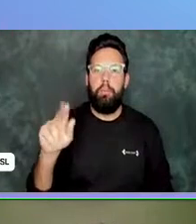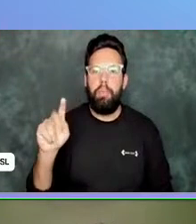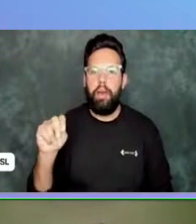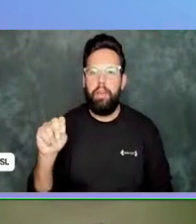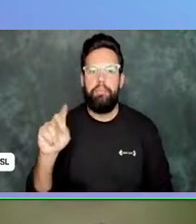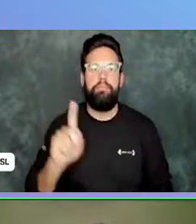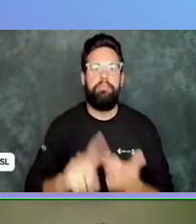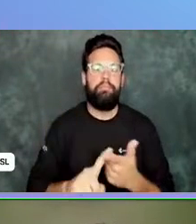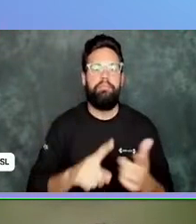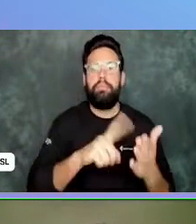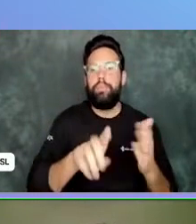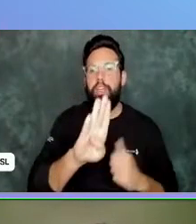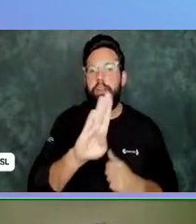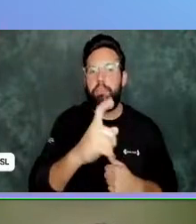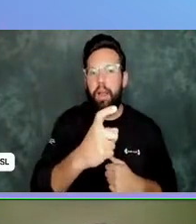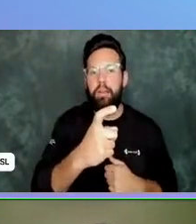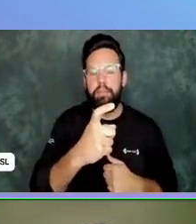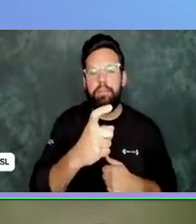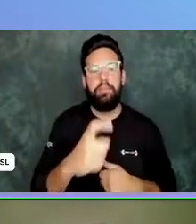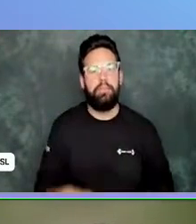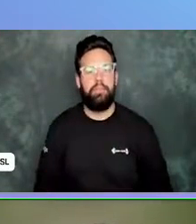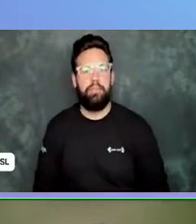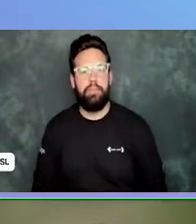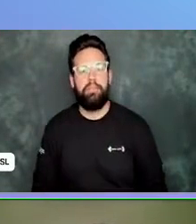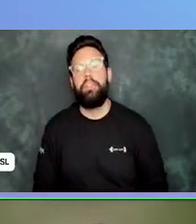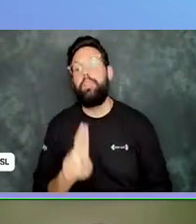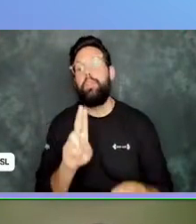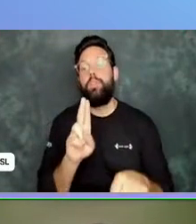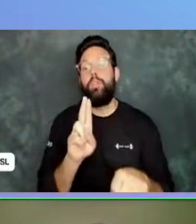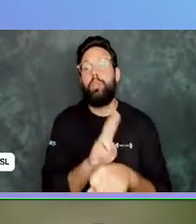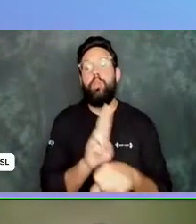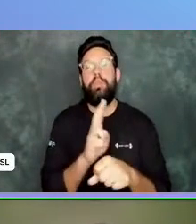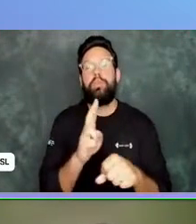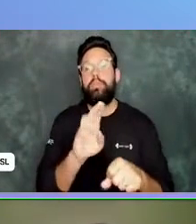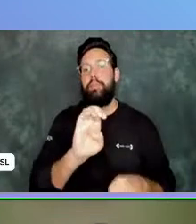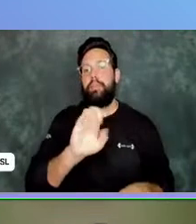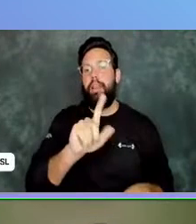groups related fields, like I said often radio buttons and checkboxes, and we give a label to our fields that